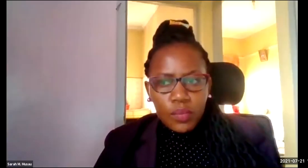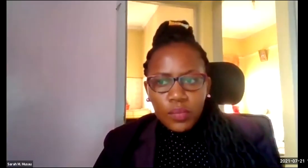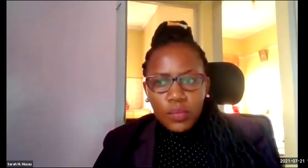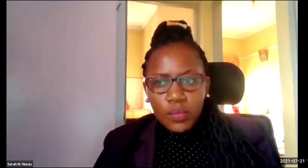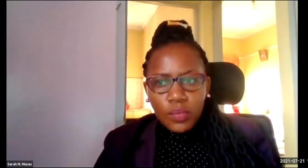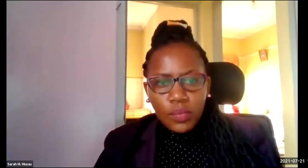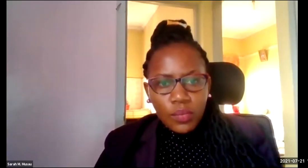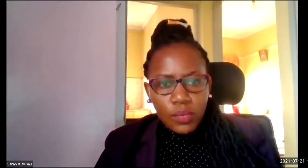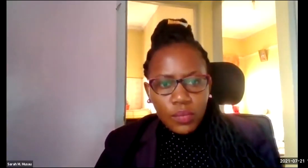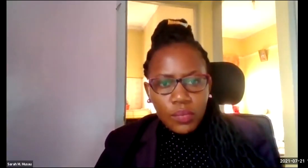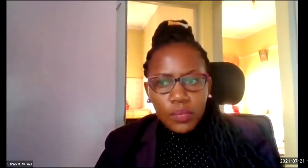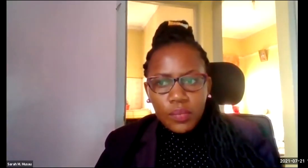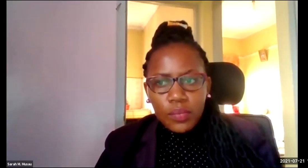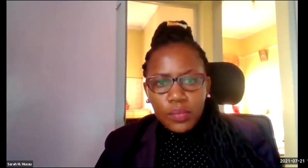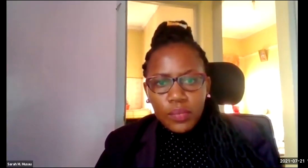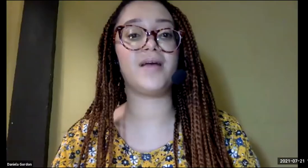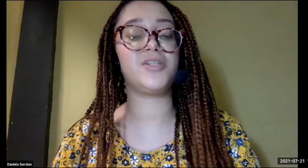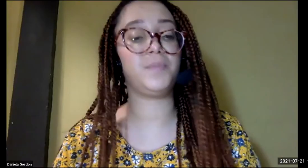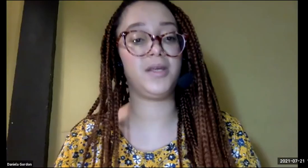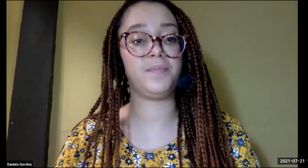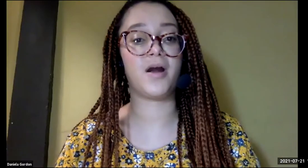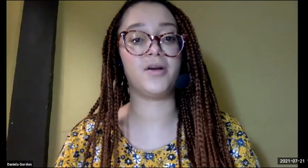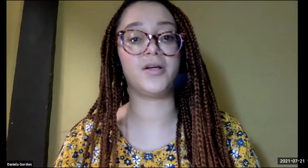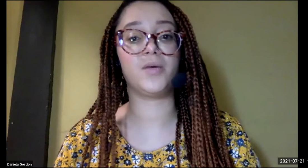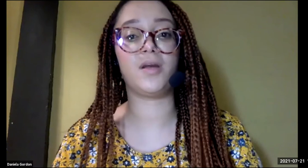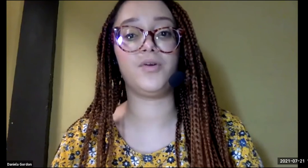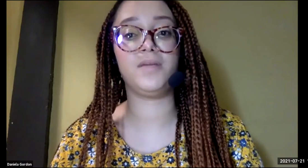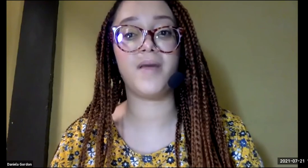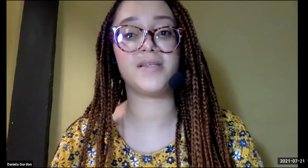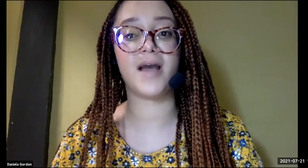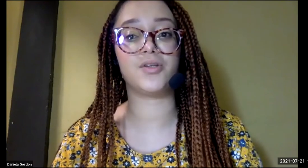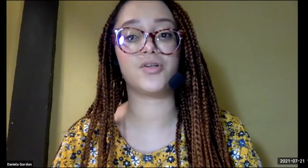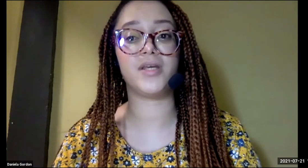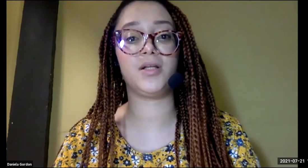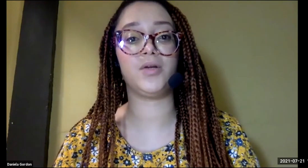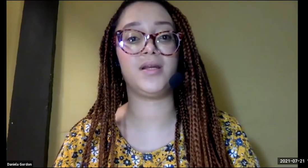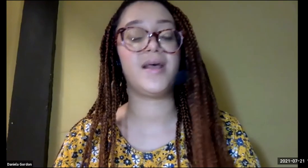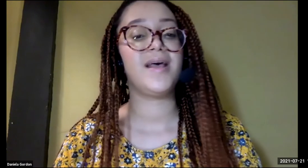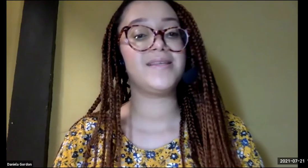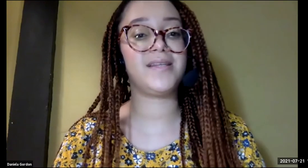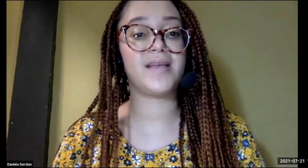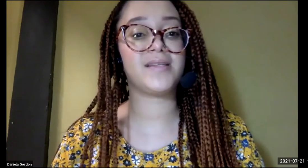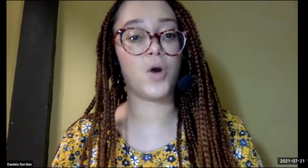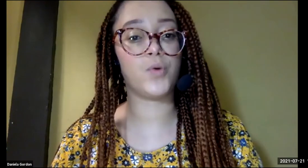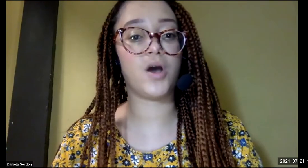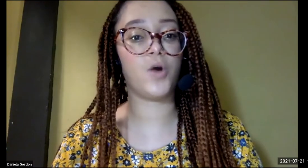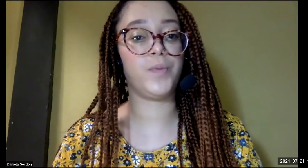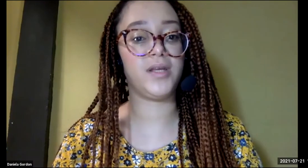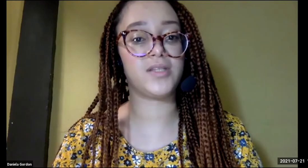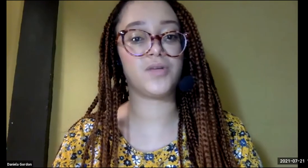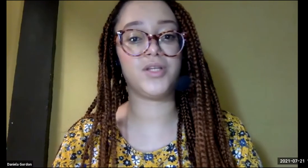girls with disabilities from accessing education. And what can be done to overcome these barriers. Six, as a recommendation,